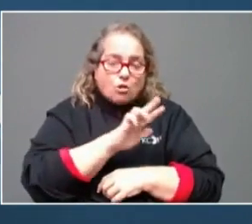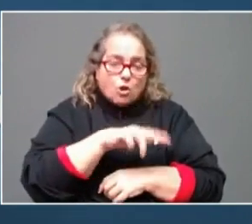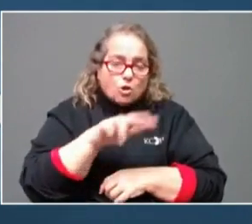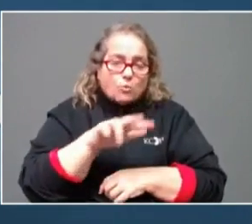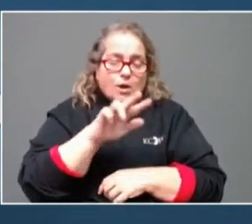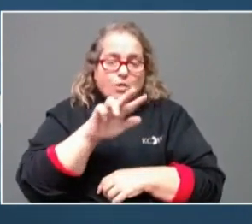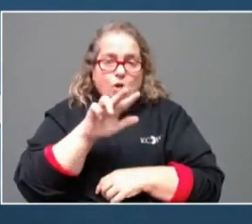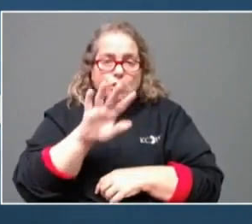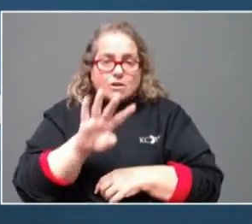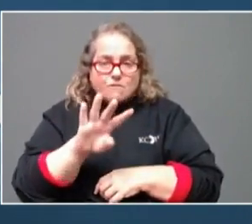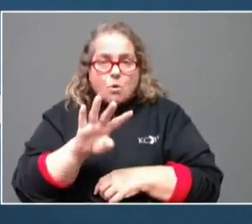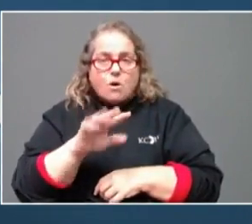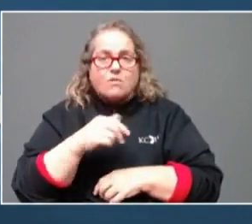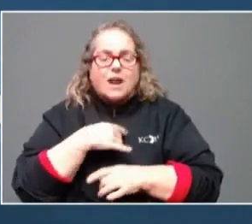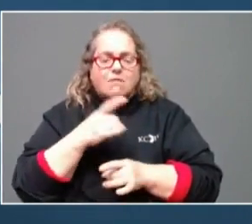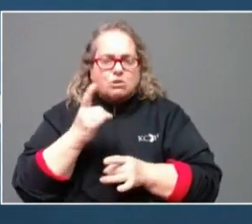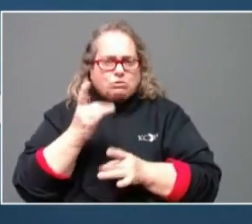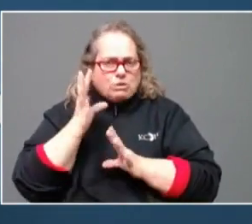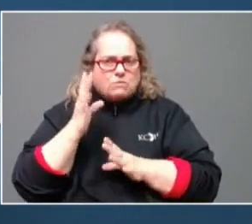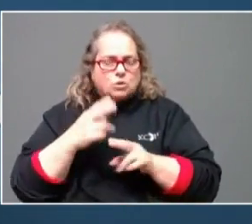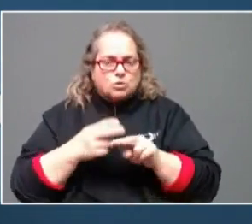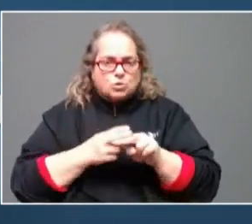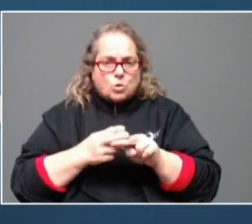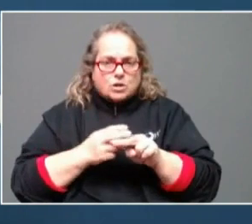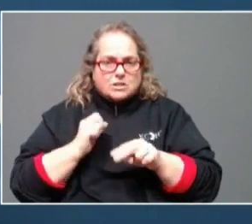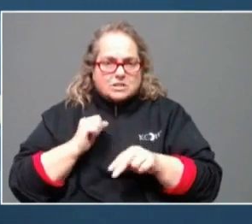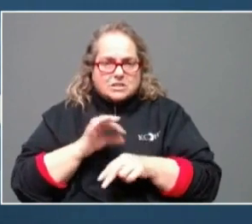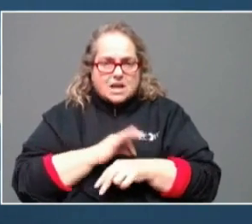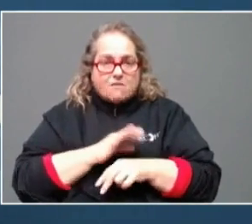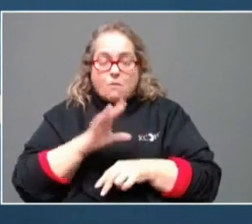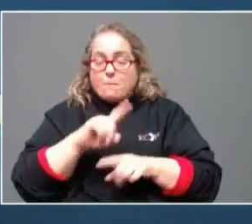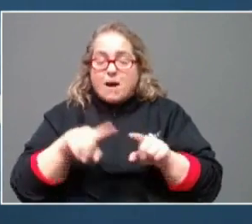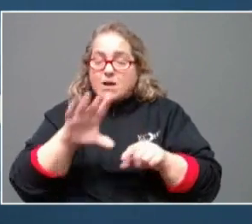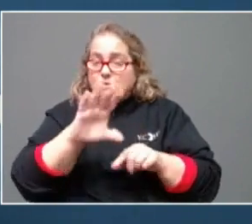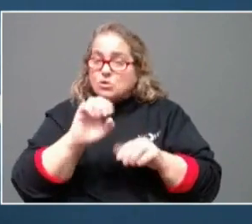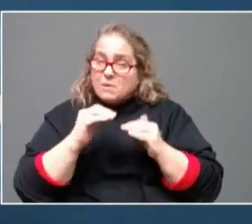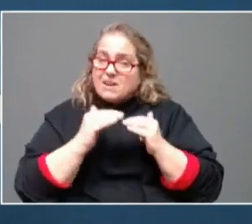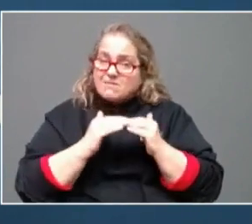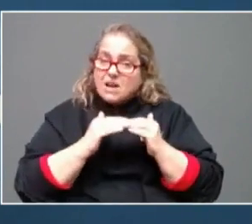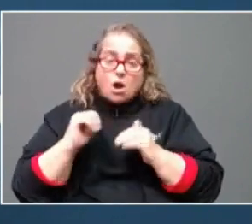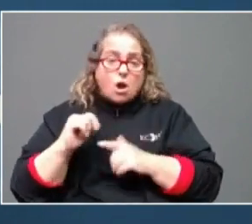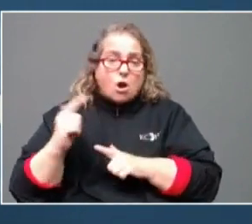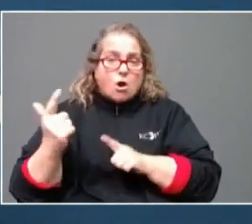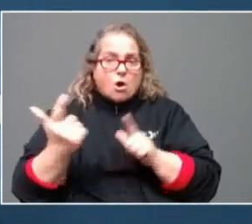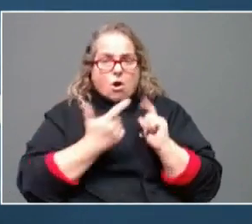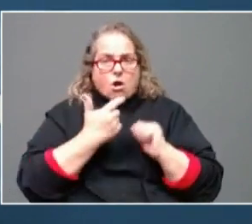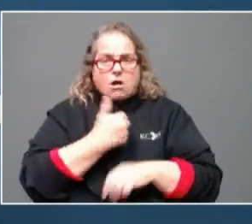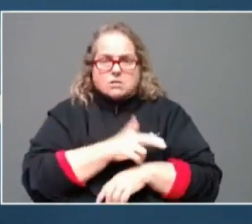shortages, but to be fair, they are all experiencing uh major staffing